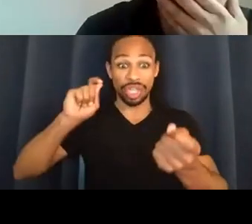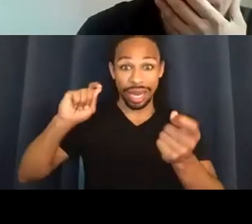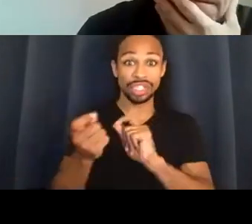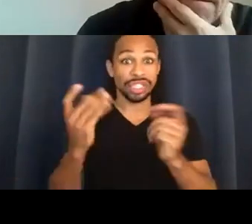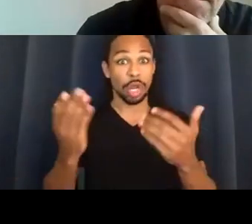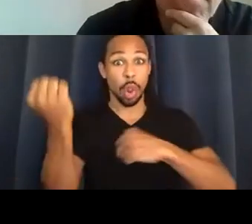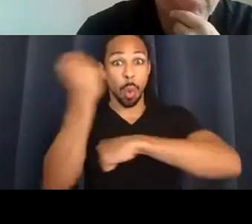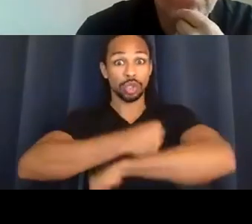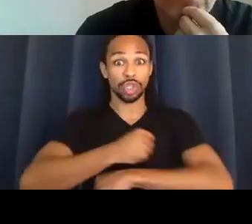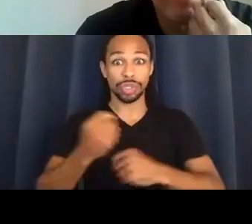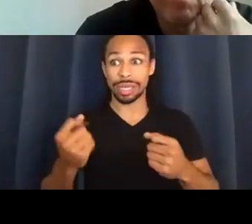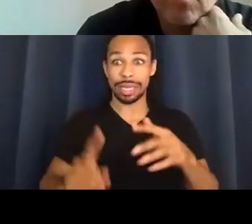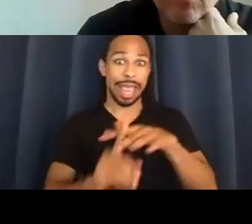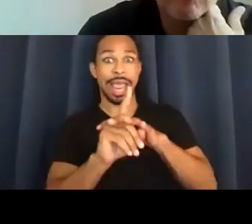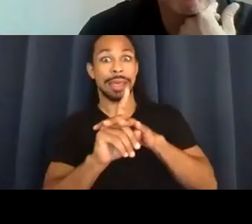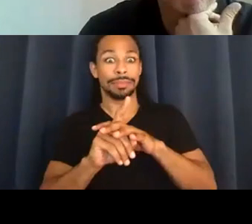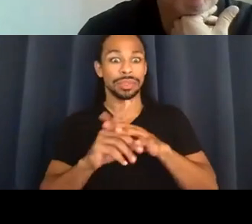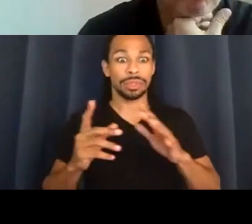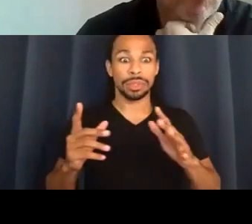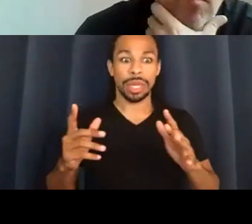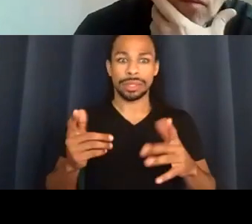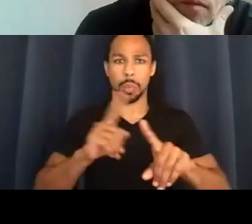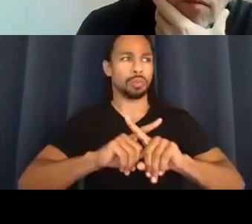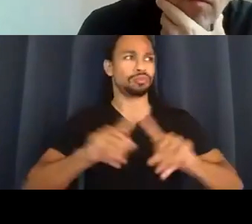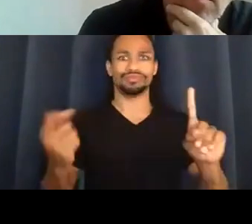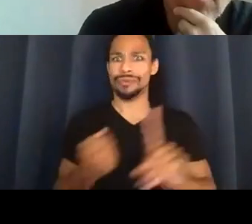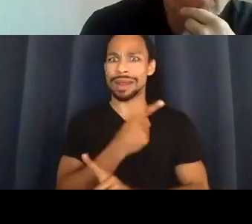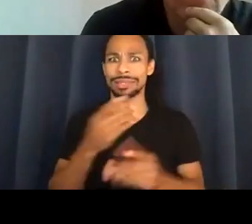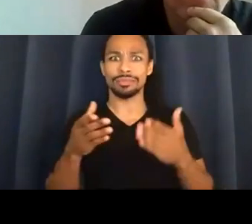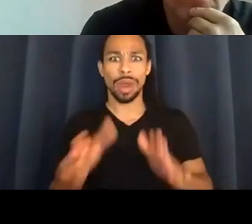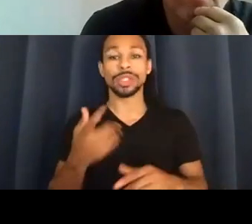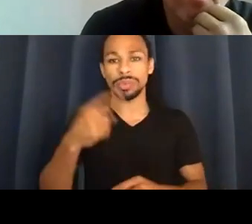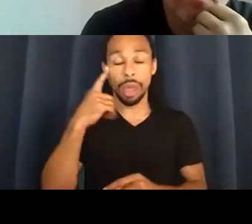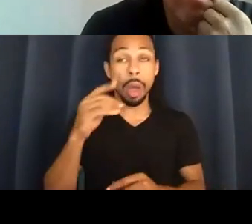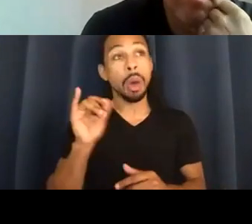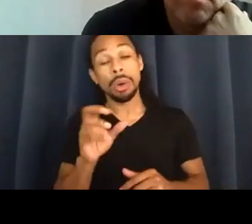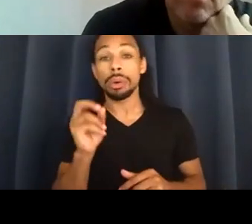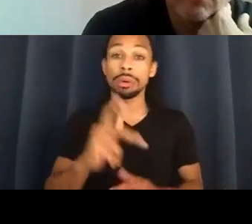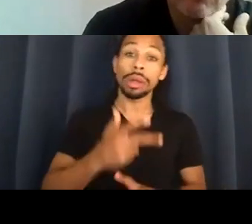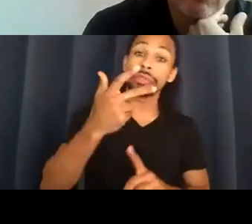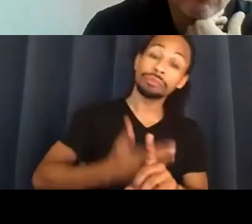18:10:24 weeks or six months even, so where spring cancelations got moved into the summer